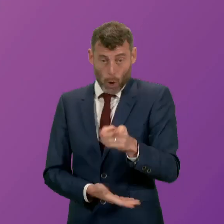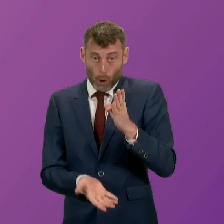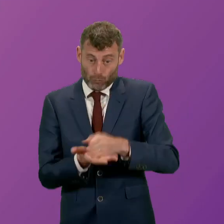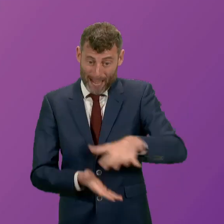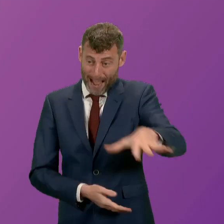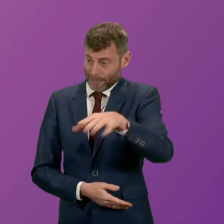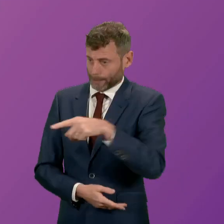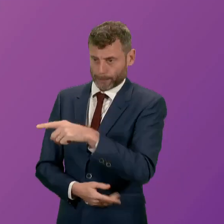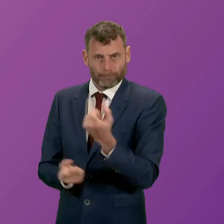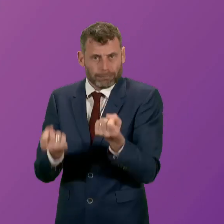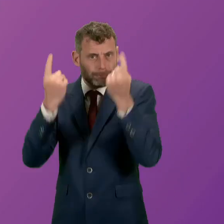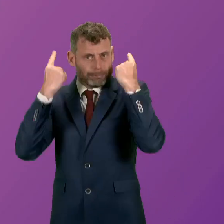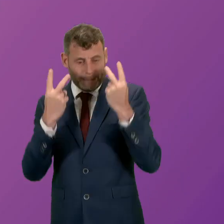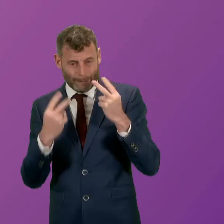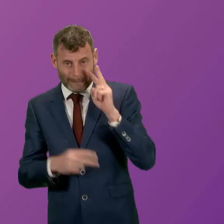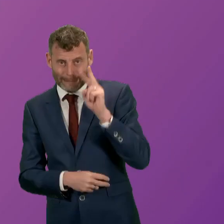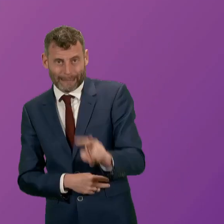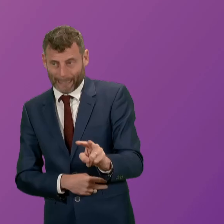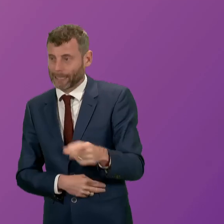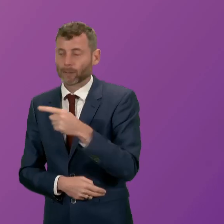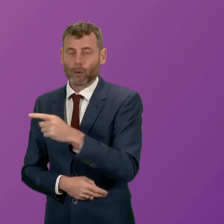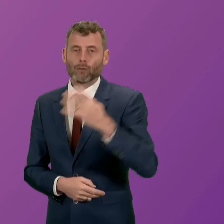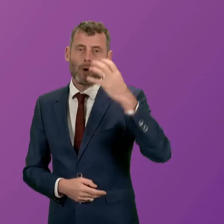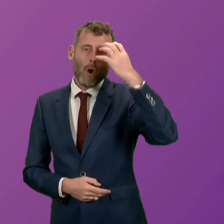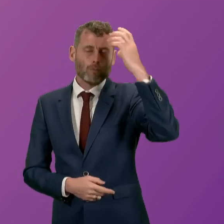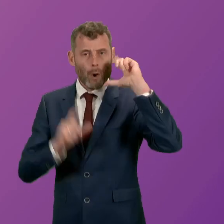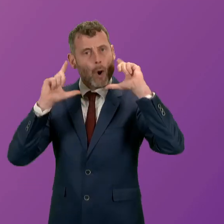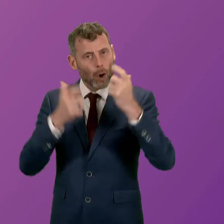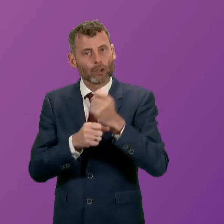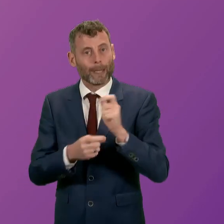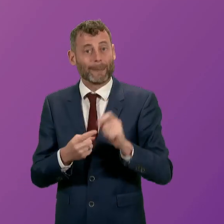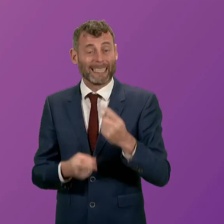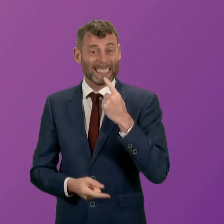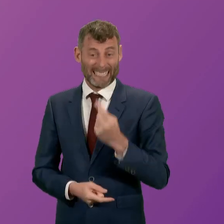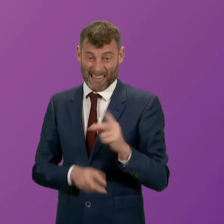and the Royal College of General Practitioners Scotland says that it simply does not